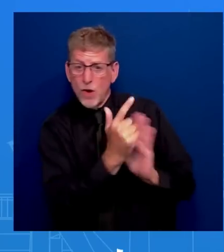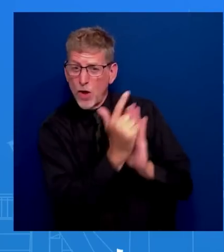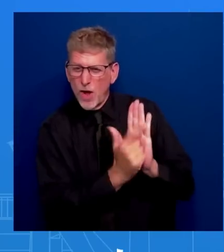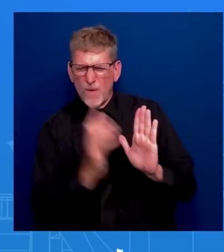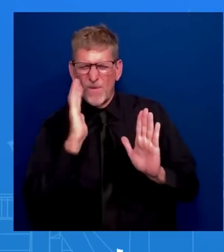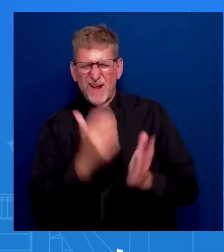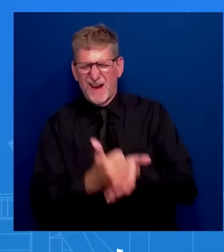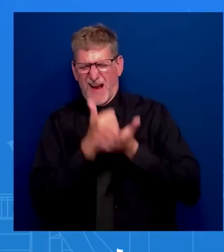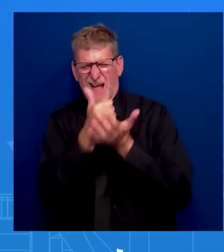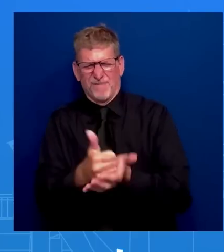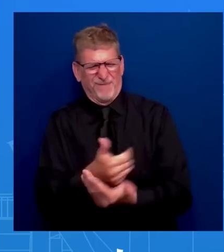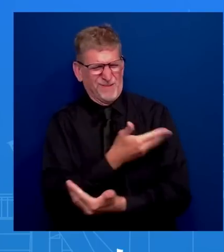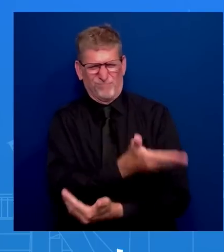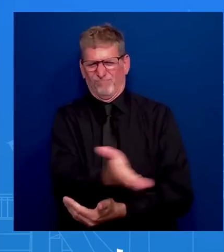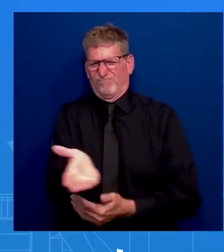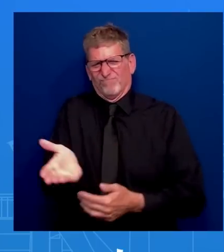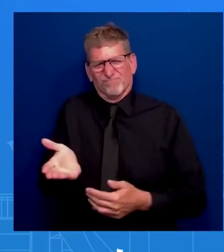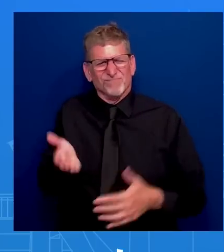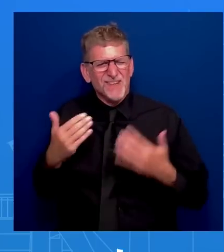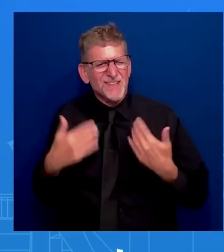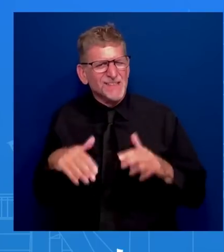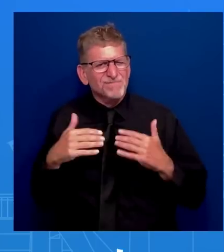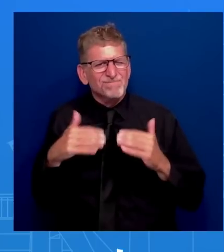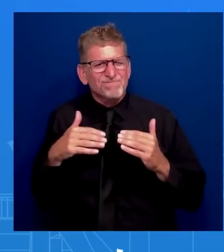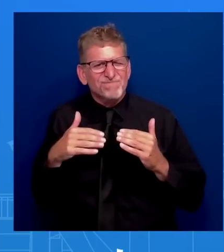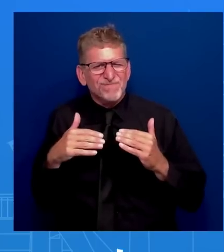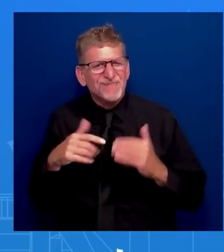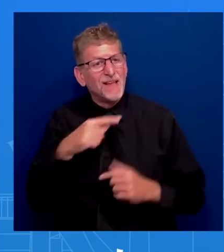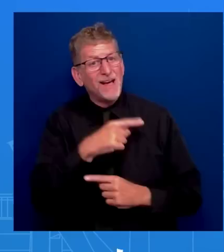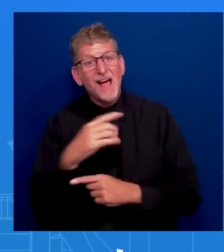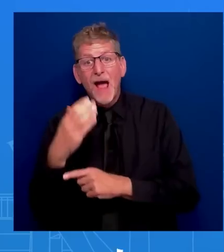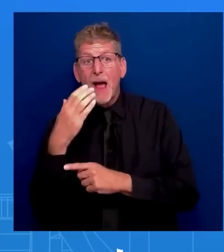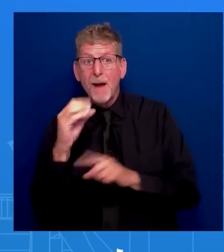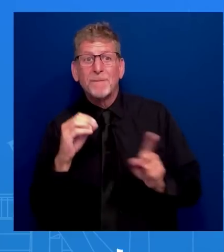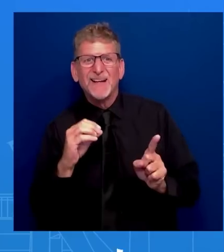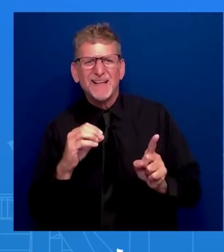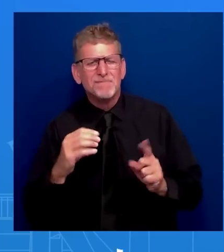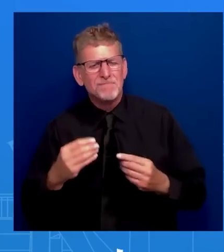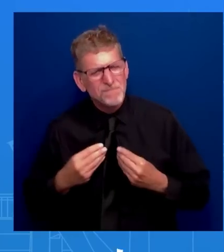and he also started "Currently," which delivers a charge directly to u- --